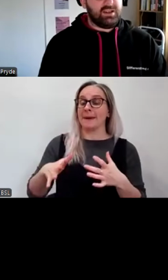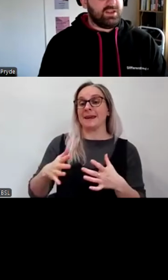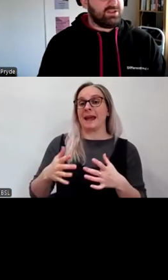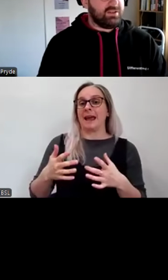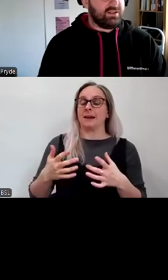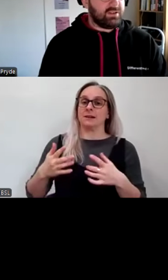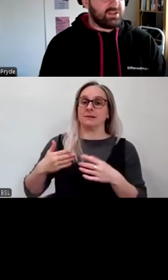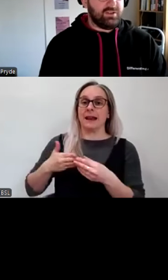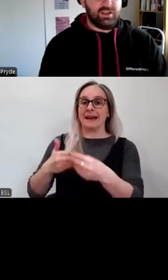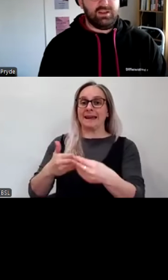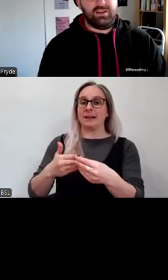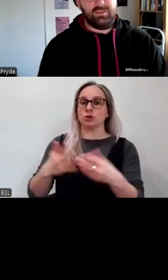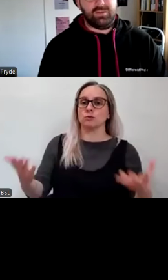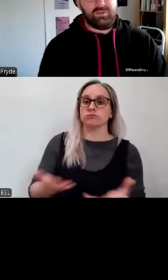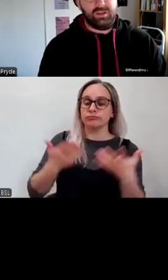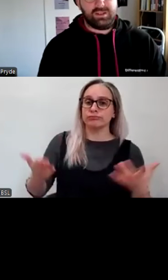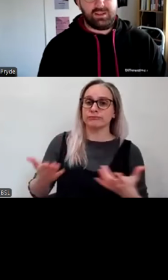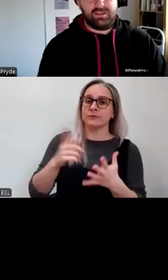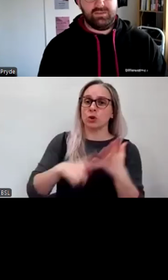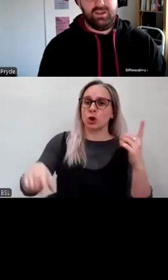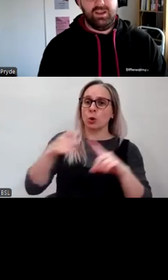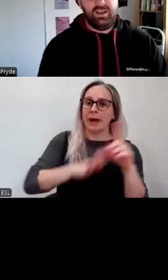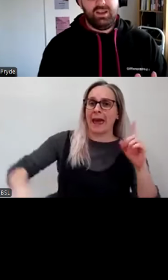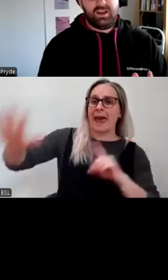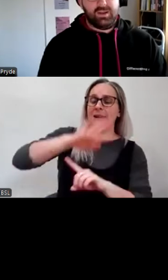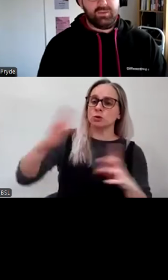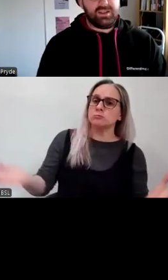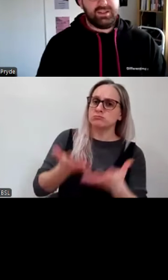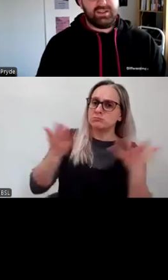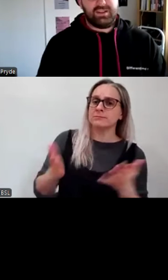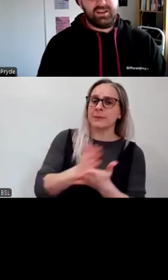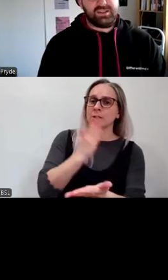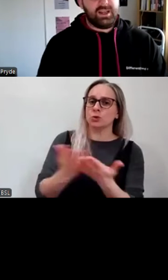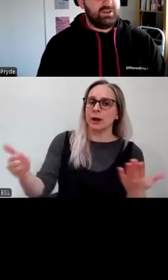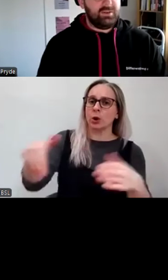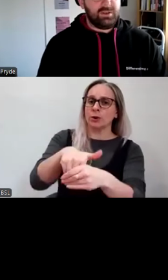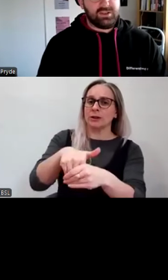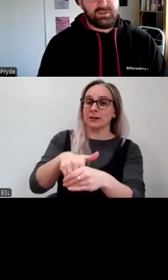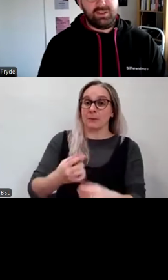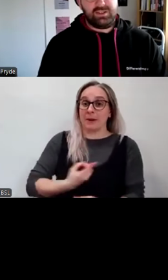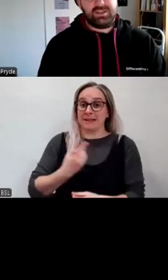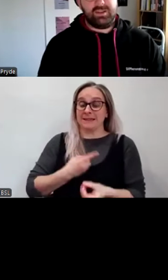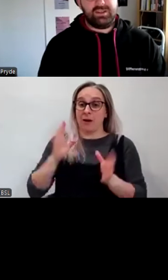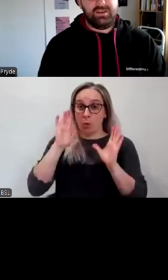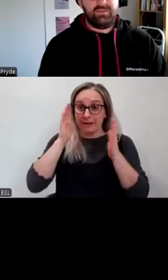and innovation across the UK and performing arts sector. I'm autistic and I stammer, which is a speech disability,